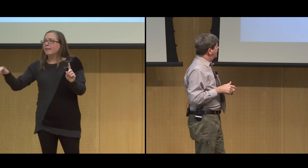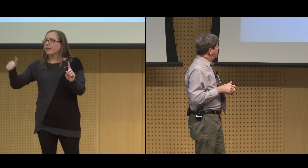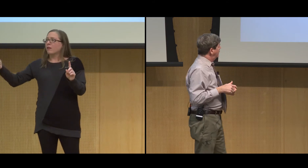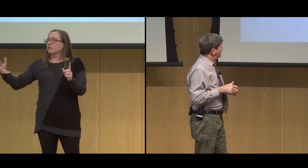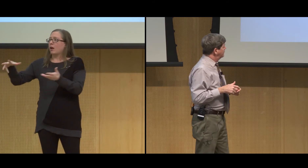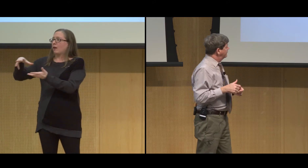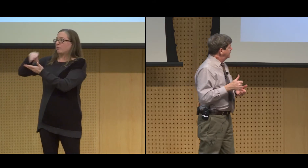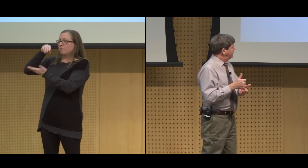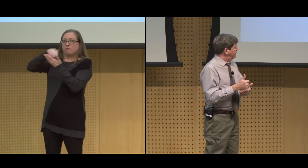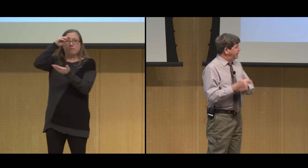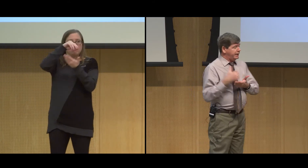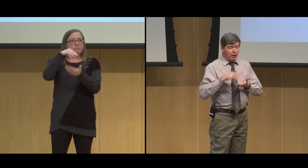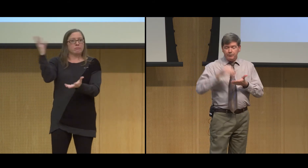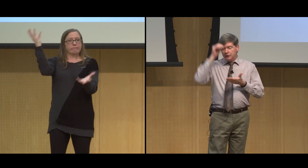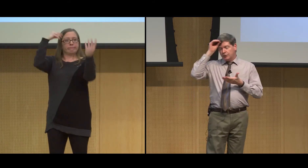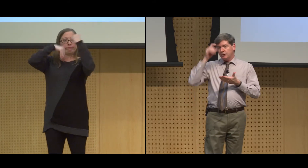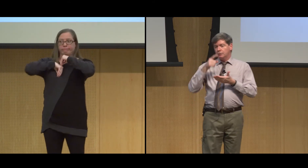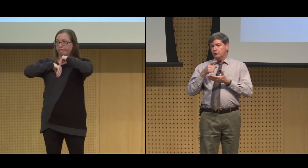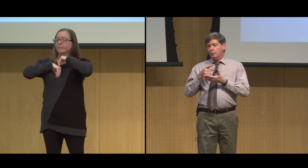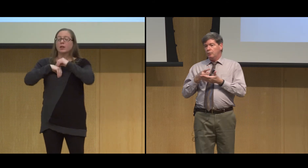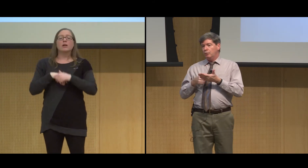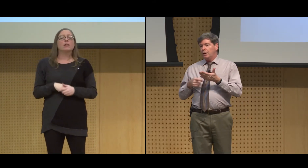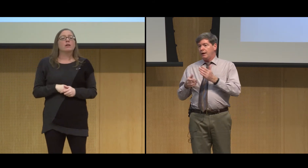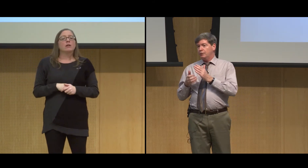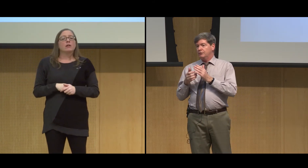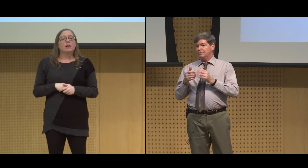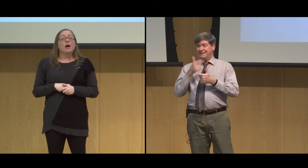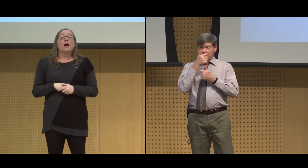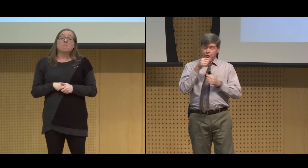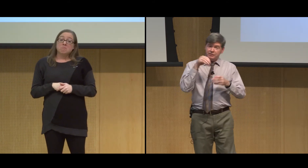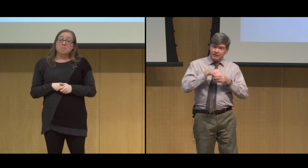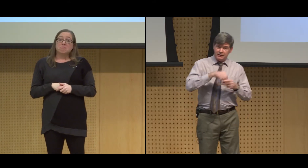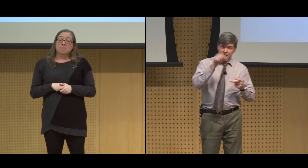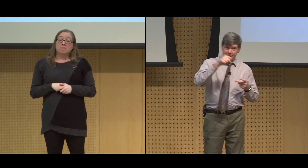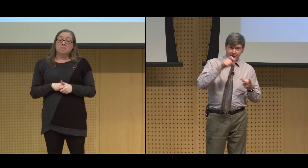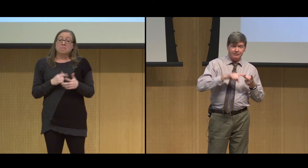Uh, and it helped me learn what I was interested in, yes.